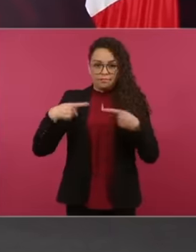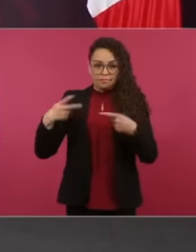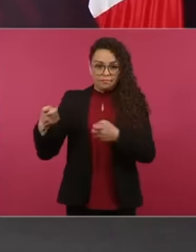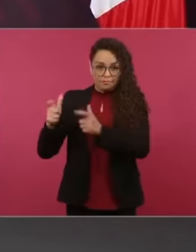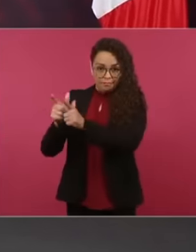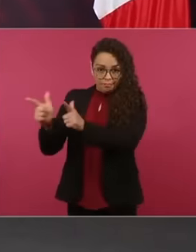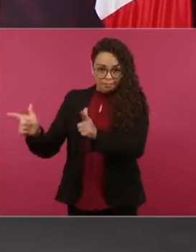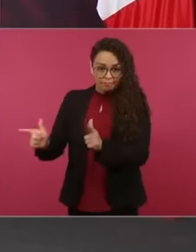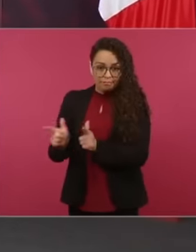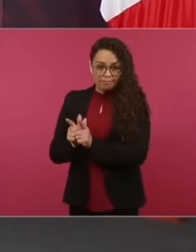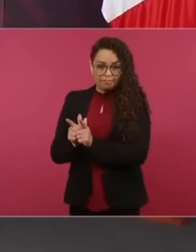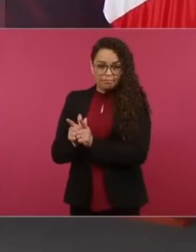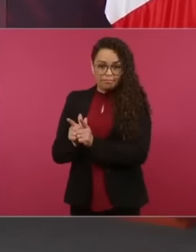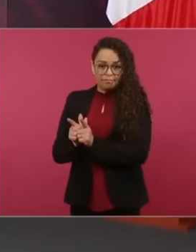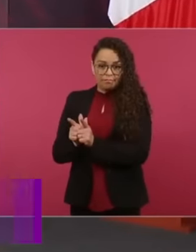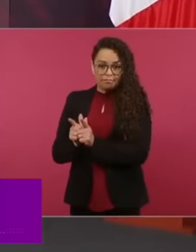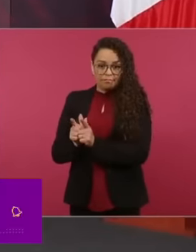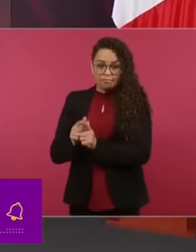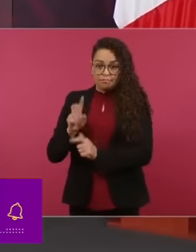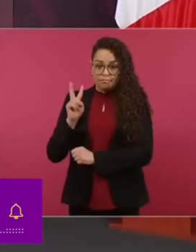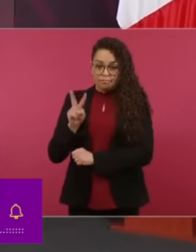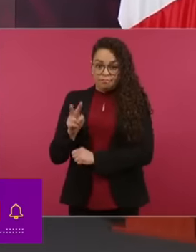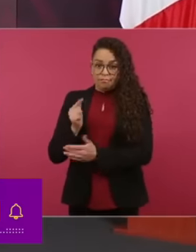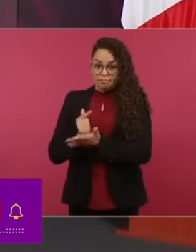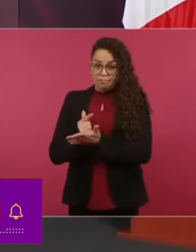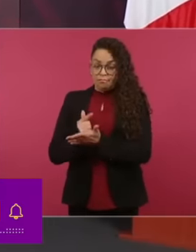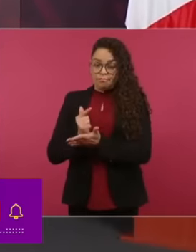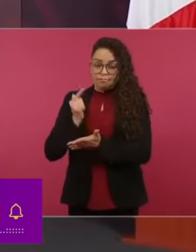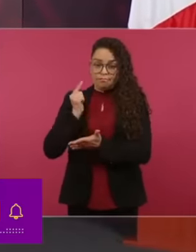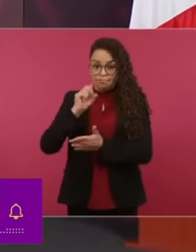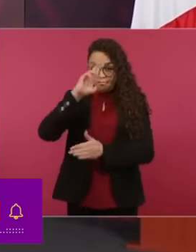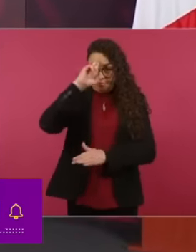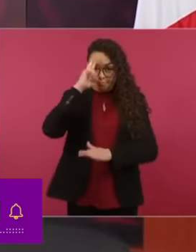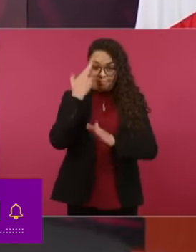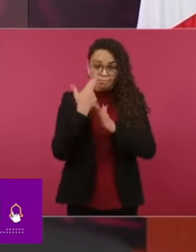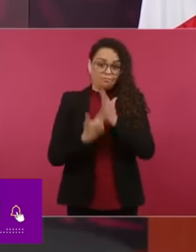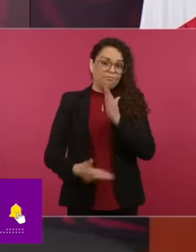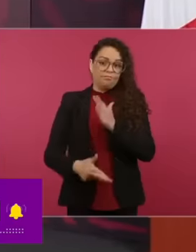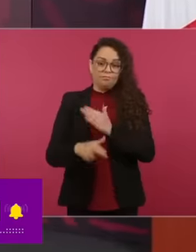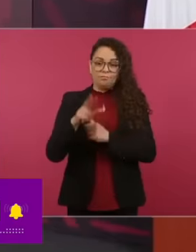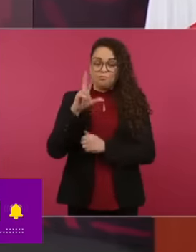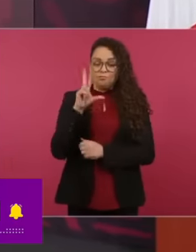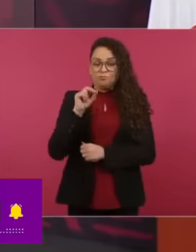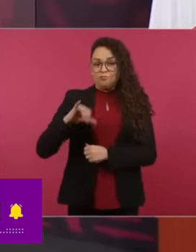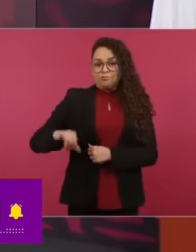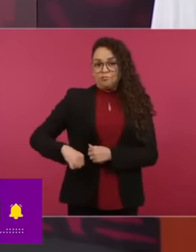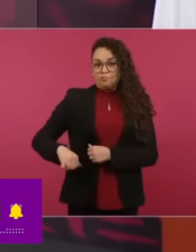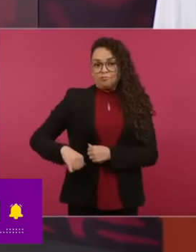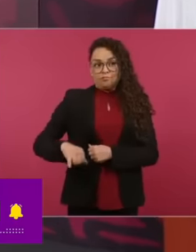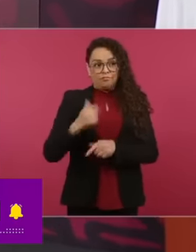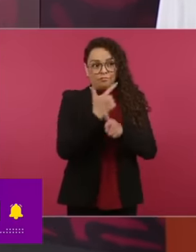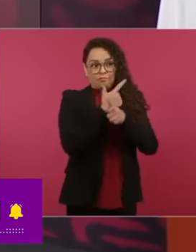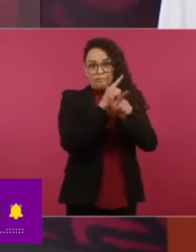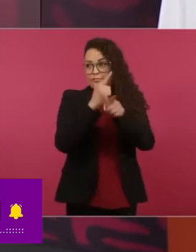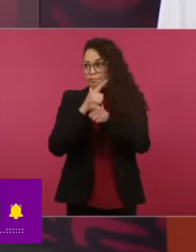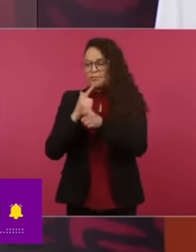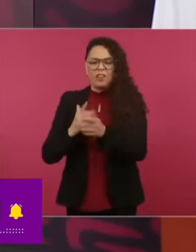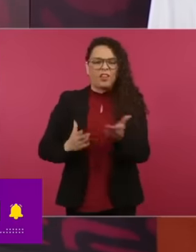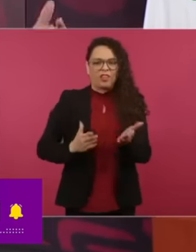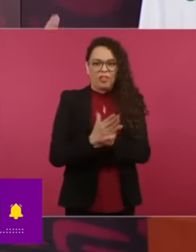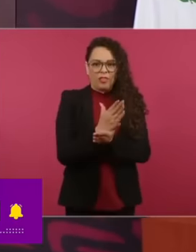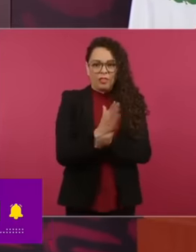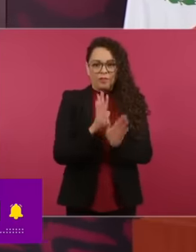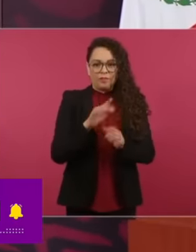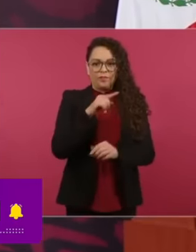who disrespected the sovereignty were attacked, they were allowed to enter